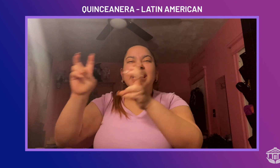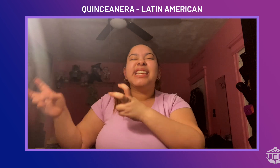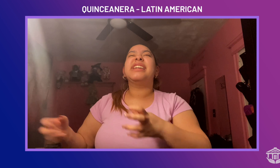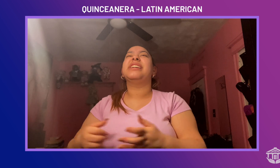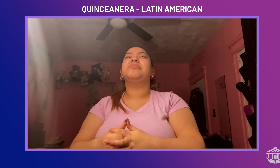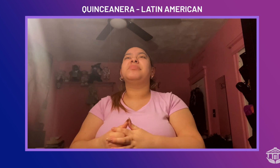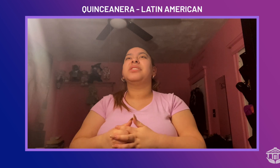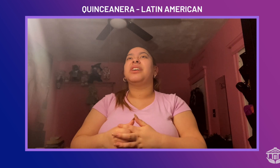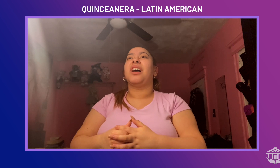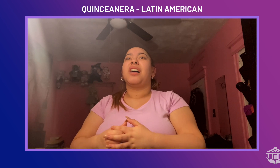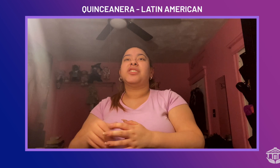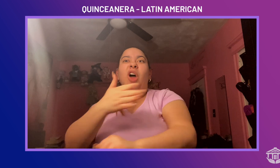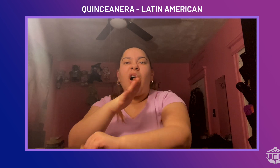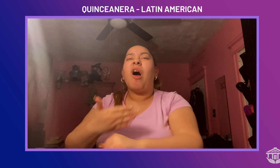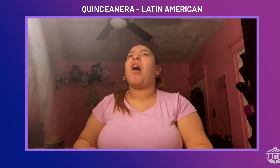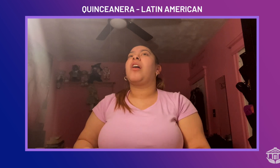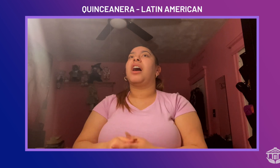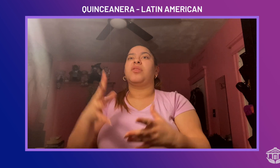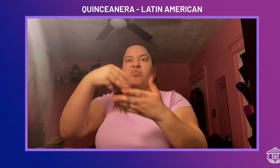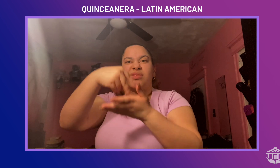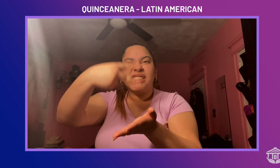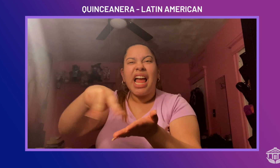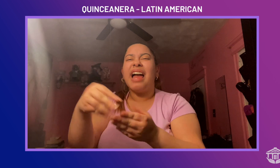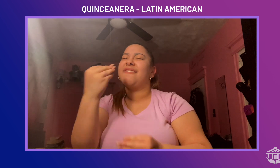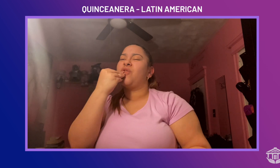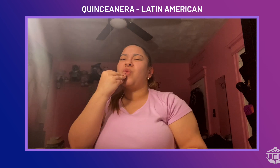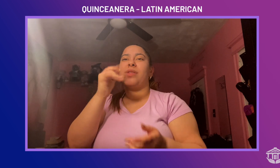and usually food is served too, so that everyone can relax and enjoy themselves.